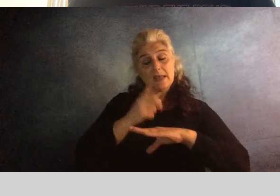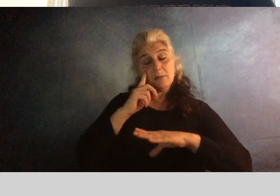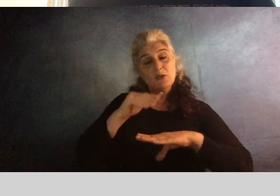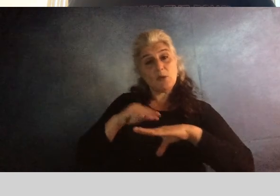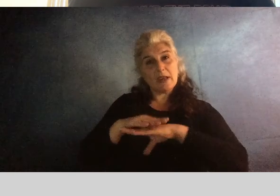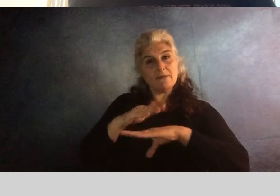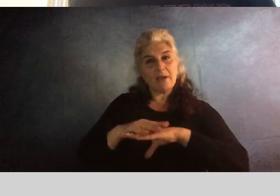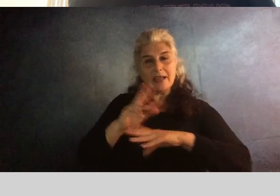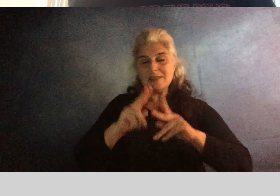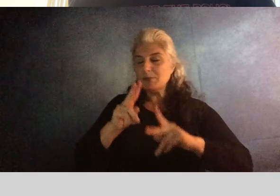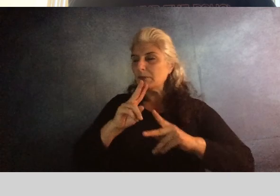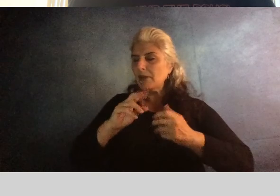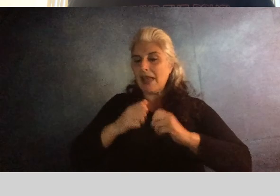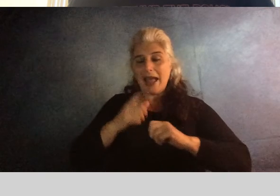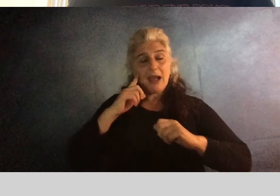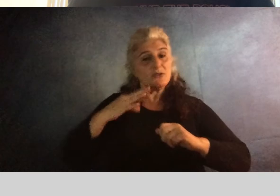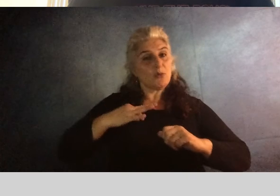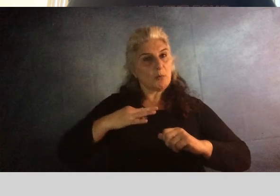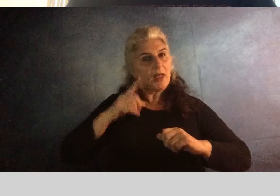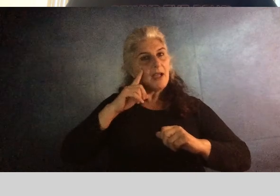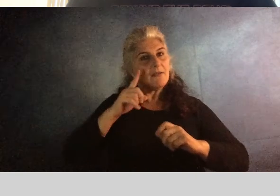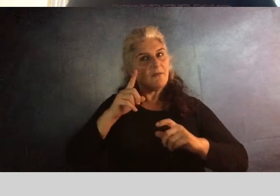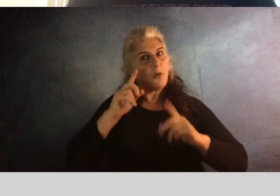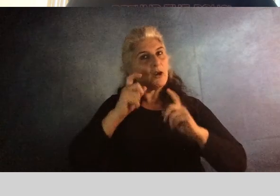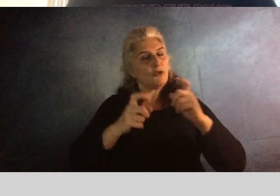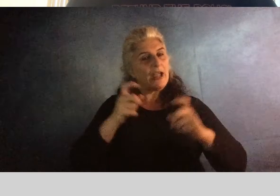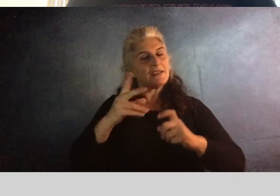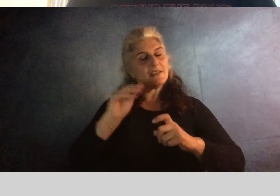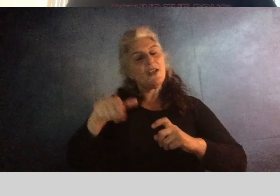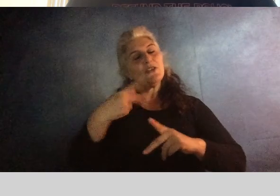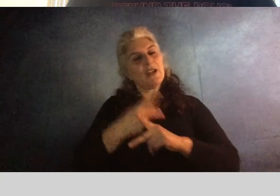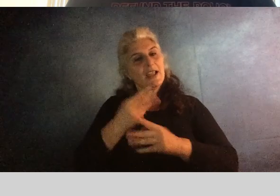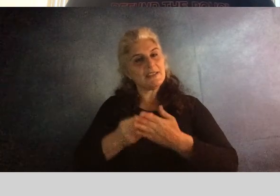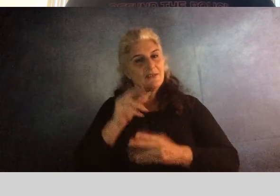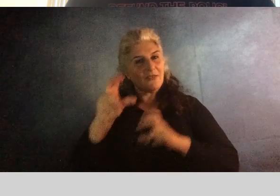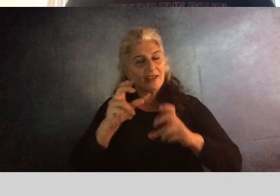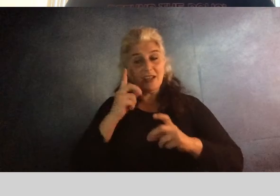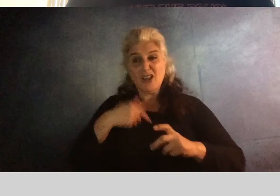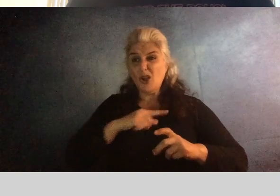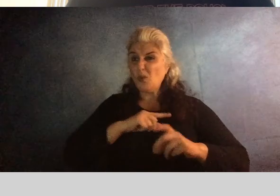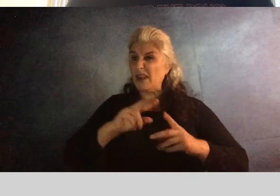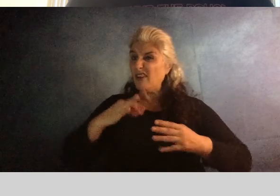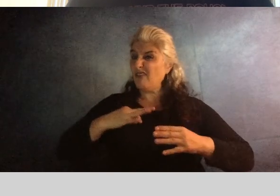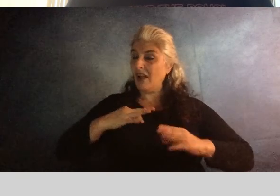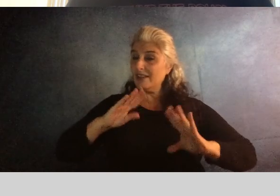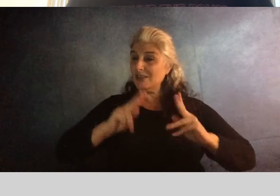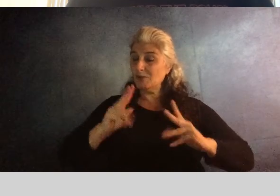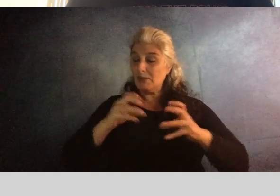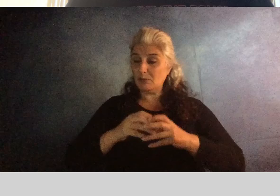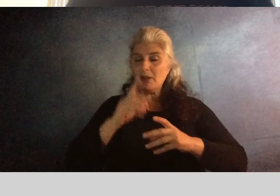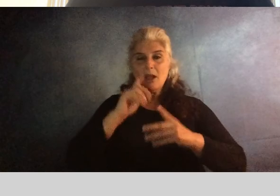on applying for external grants and similar funding. We are a group of volunteers who provide resources and support to projects within the Python community